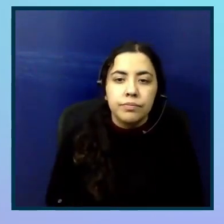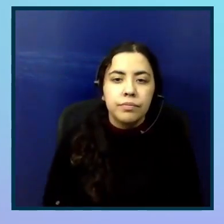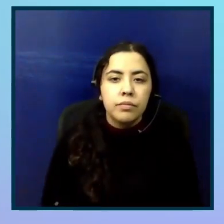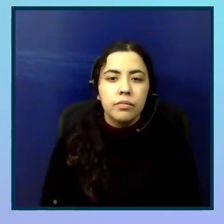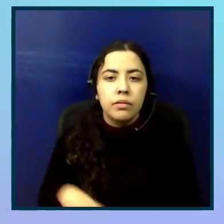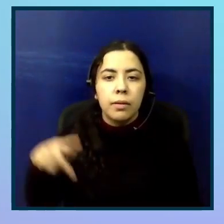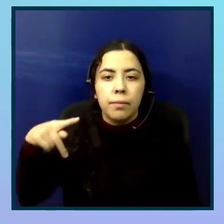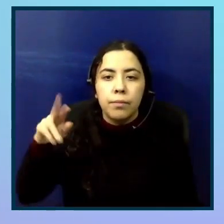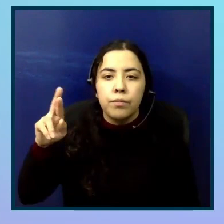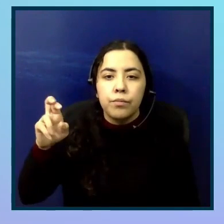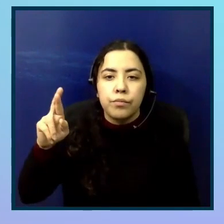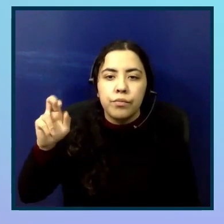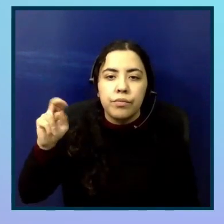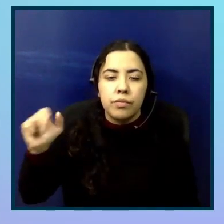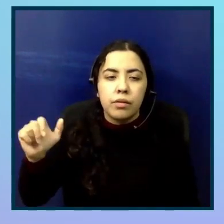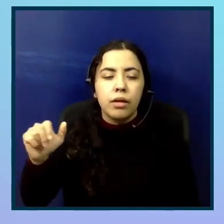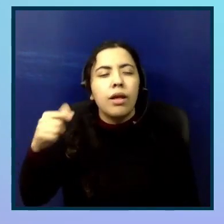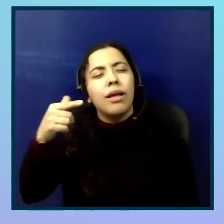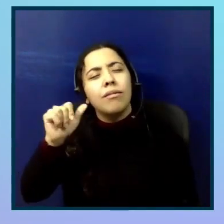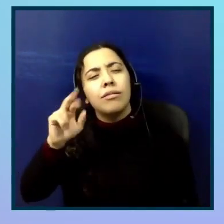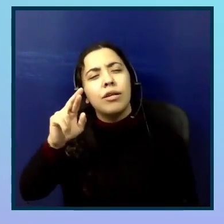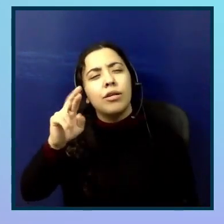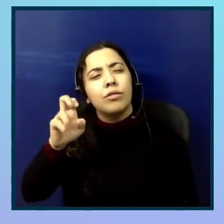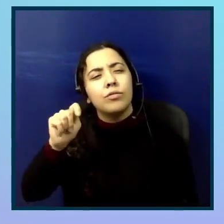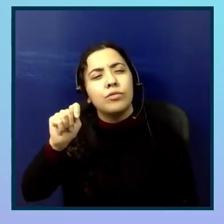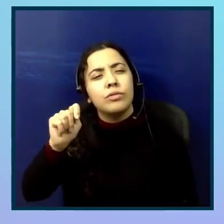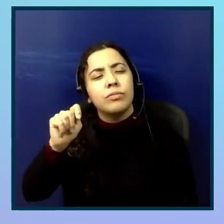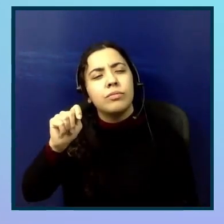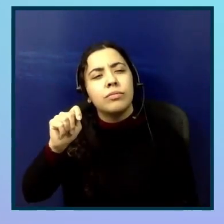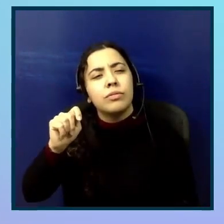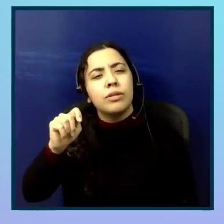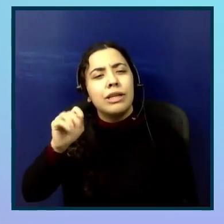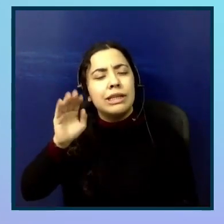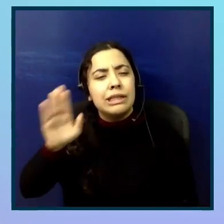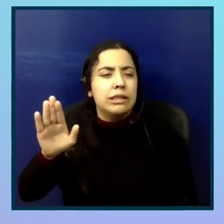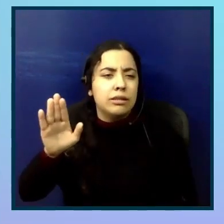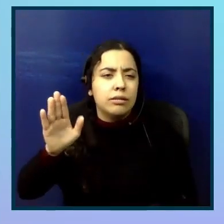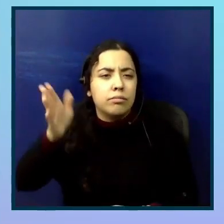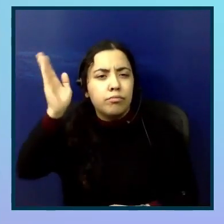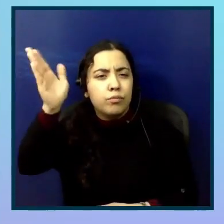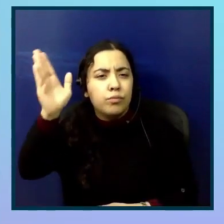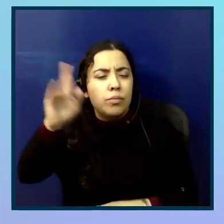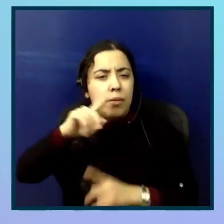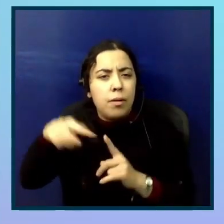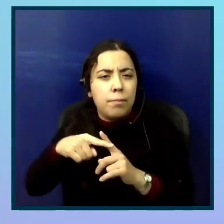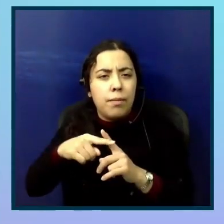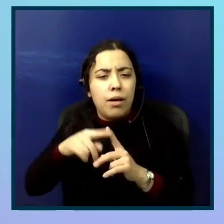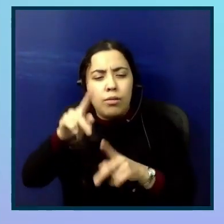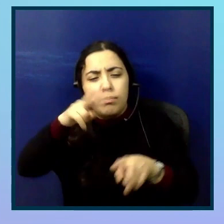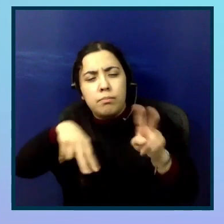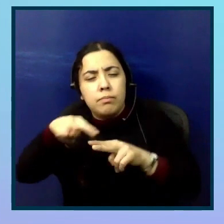that was around measuring, which I think was really, really powerful. The only other thing I would add to that is,